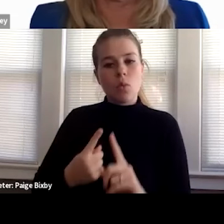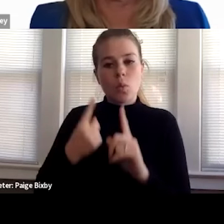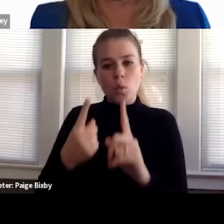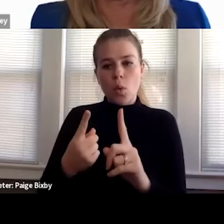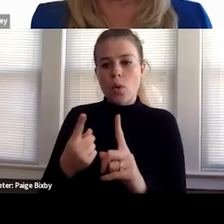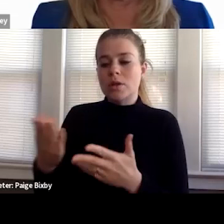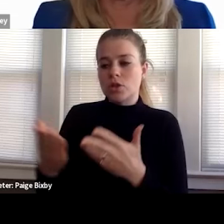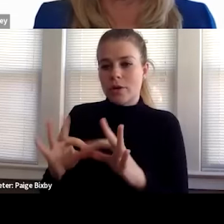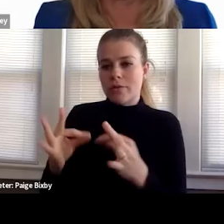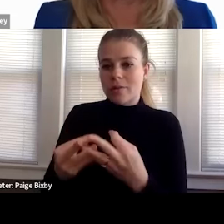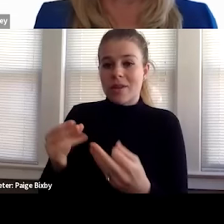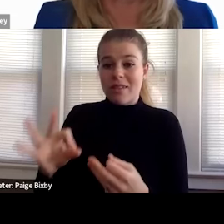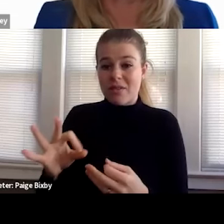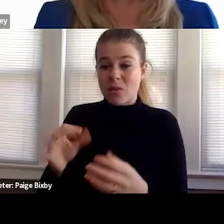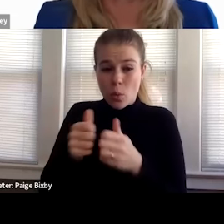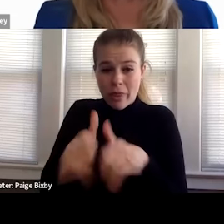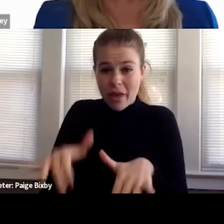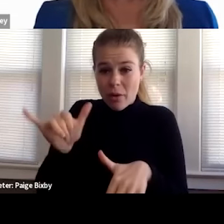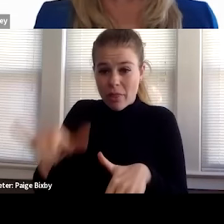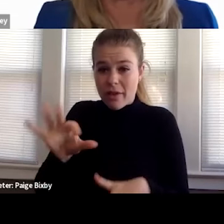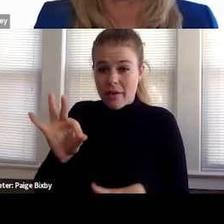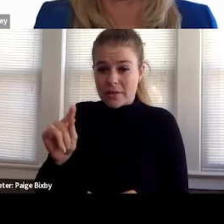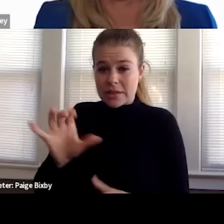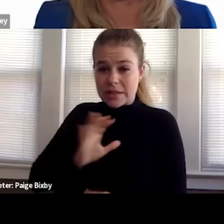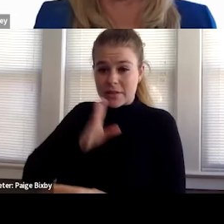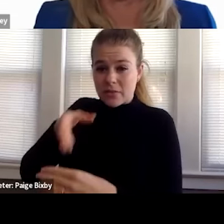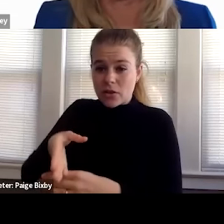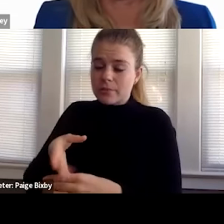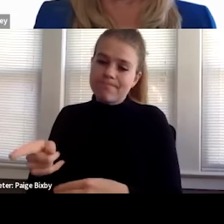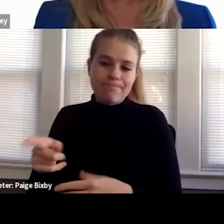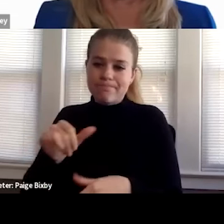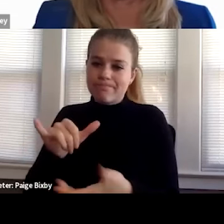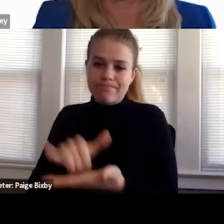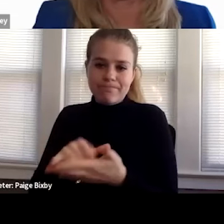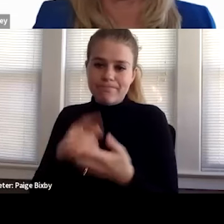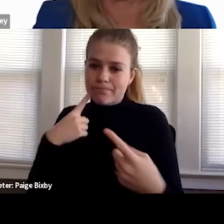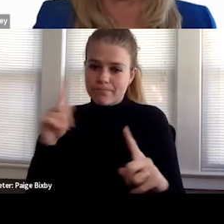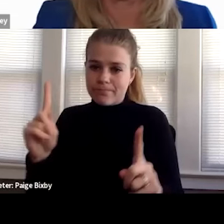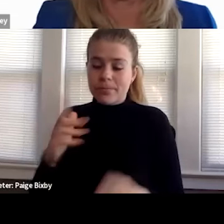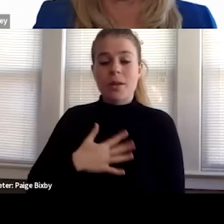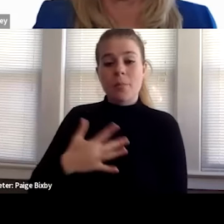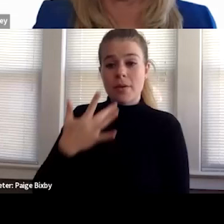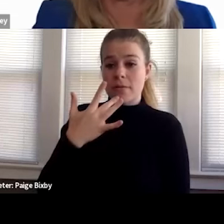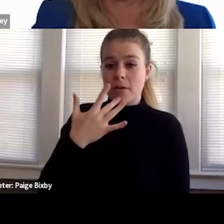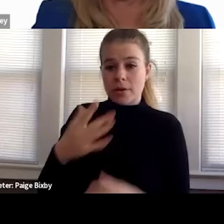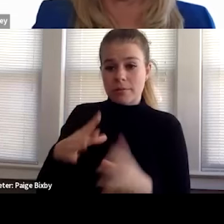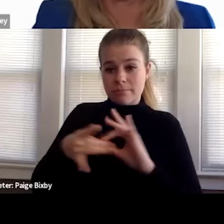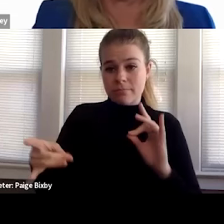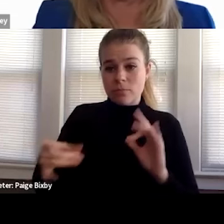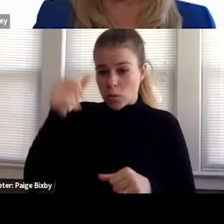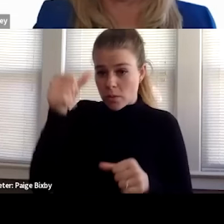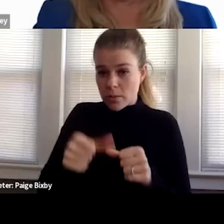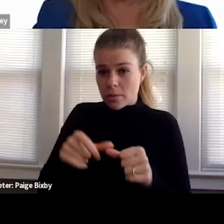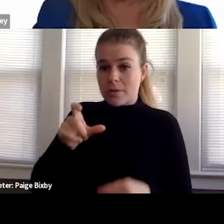without this level of intervention. And my favorite thing to say is remember if the family treatment court in your community,